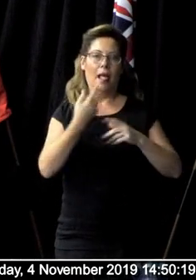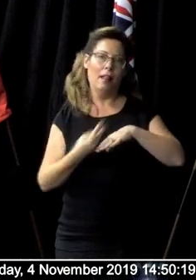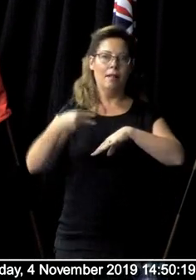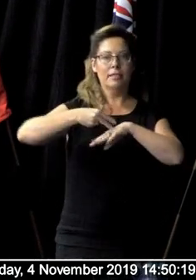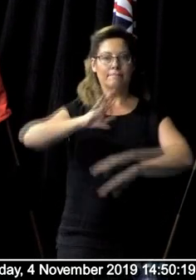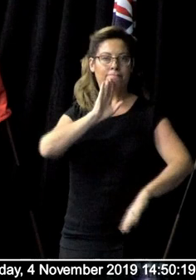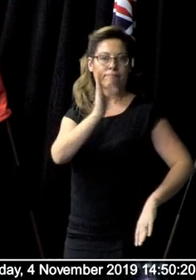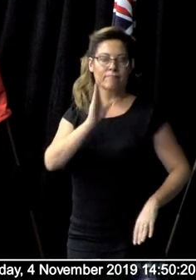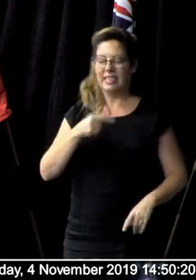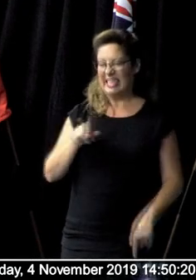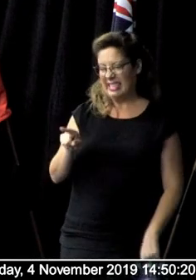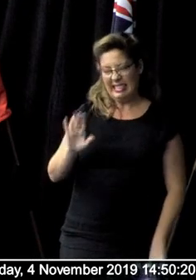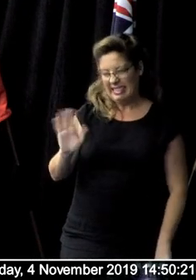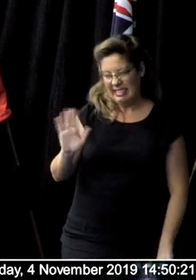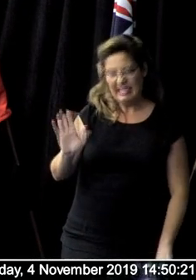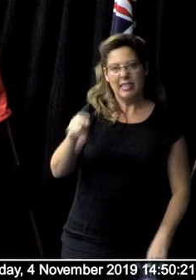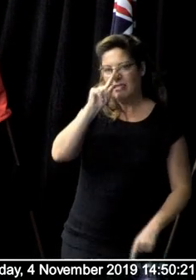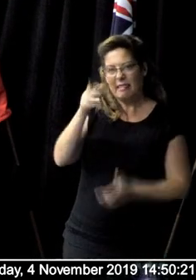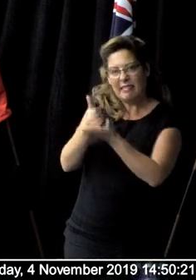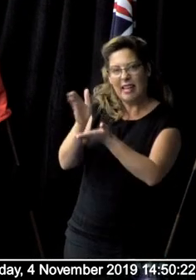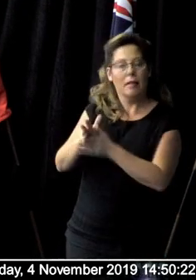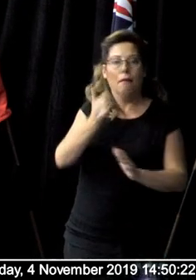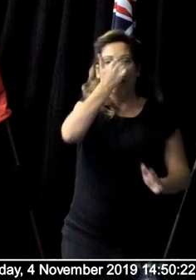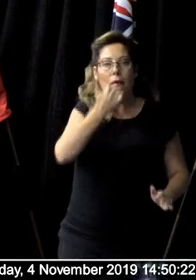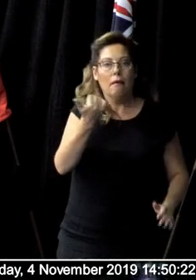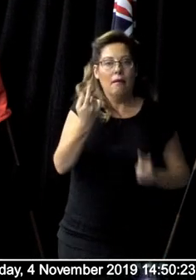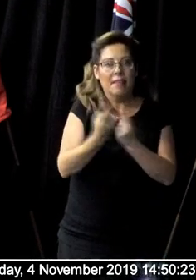sense, that end up being deeply devaluing.